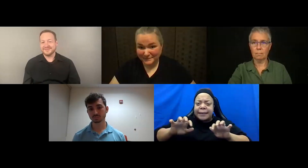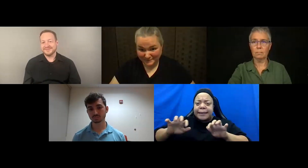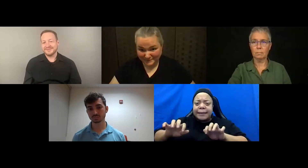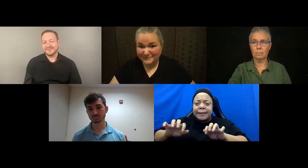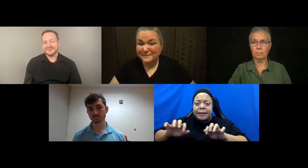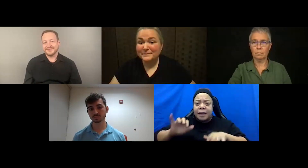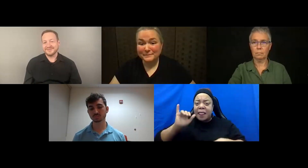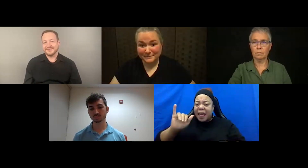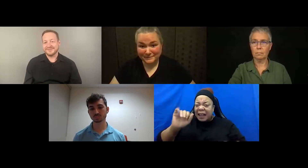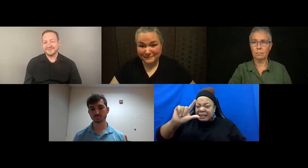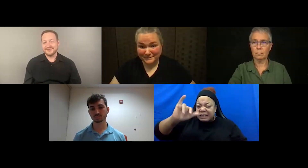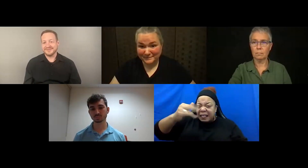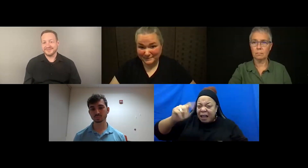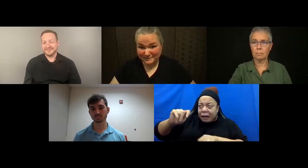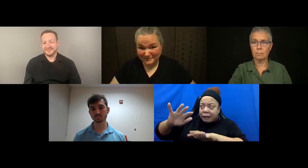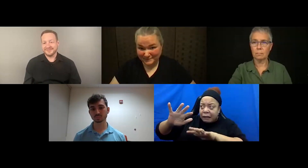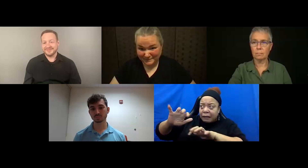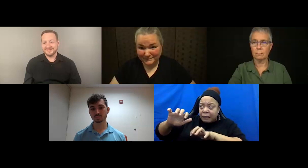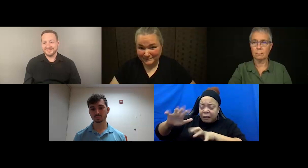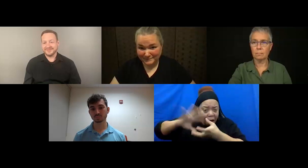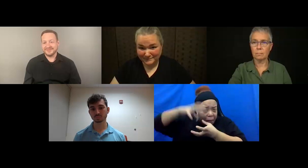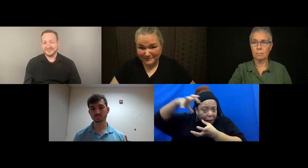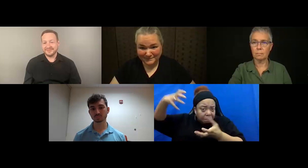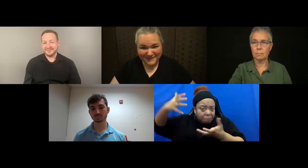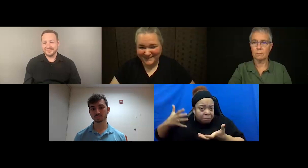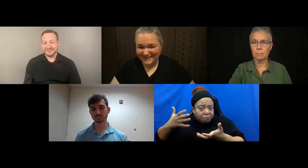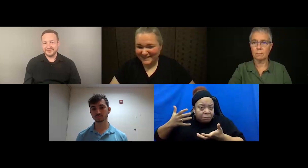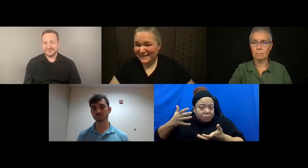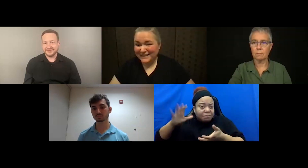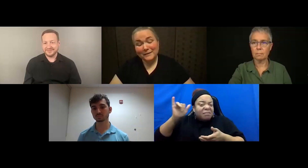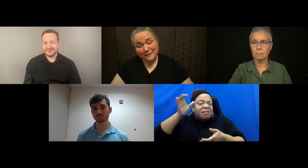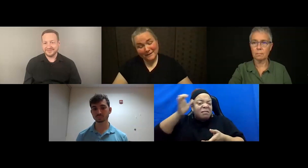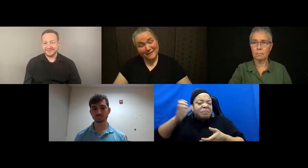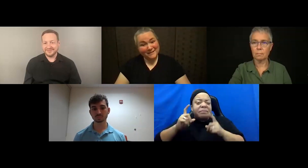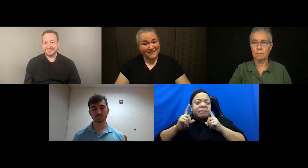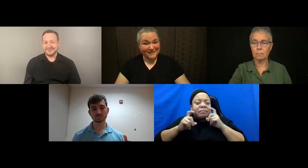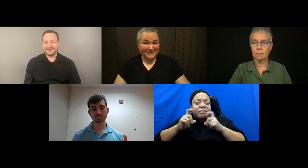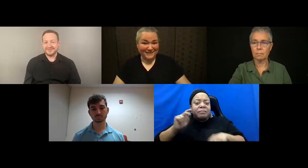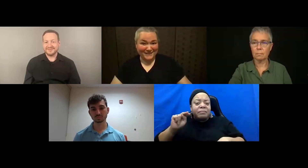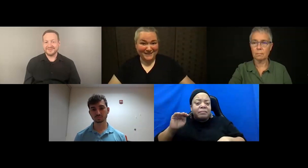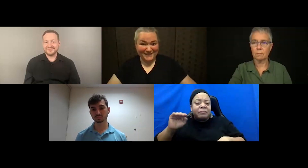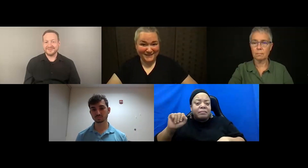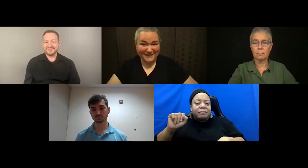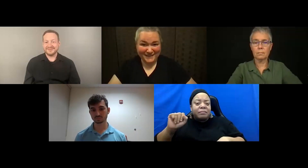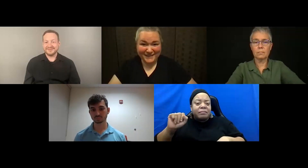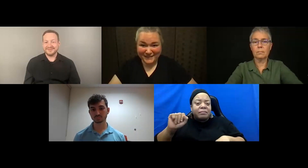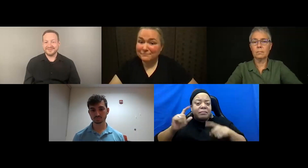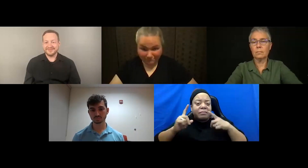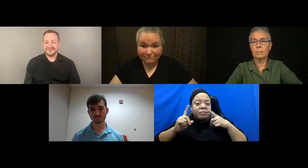It freezes periodically. A slight freeze at a nuanced moment, that could throw off the